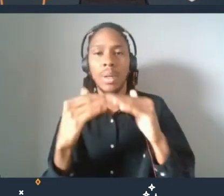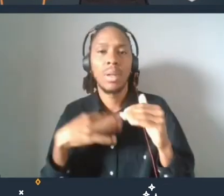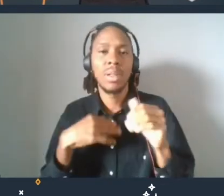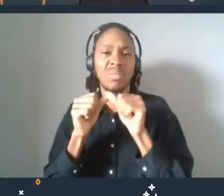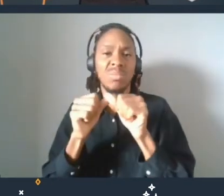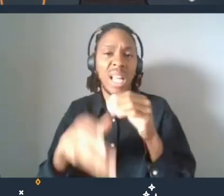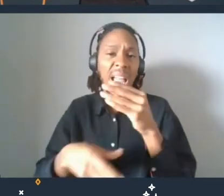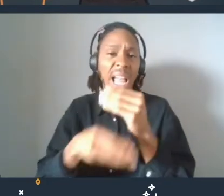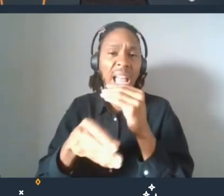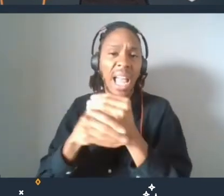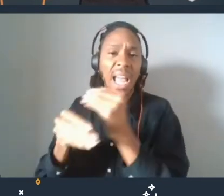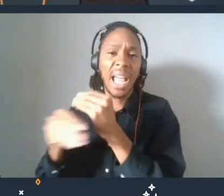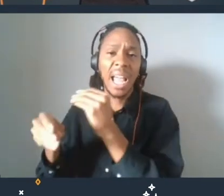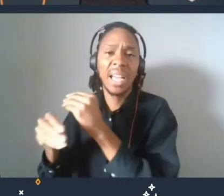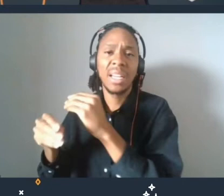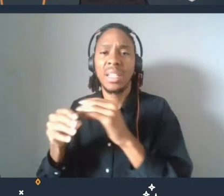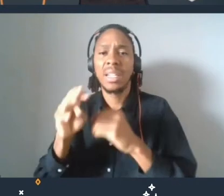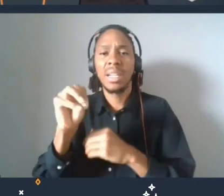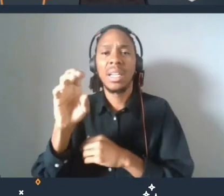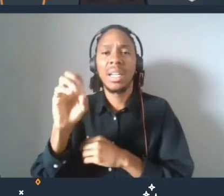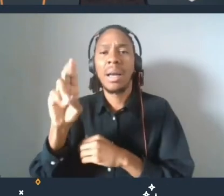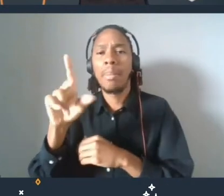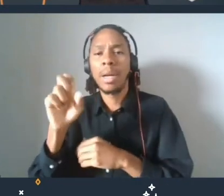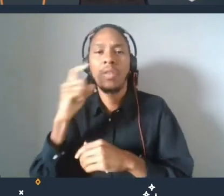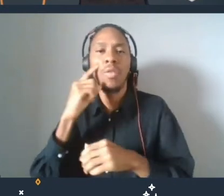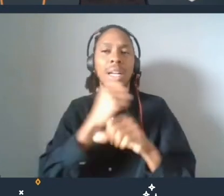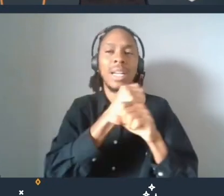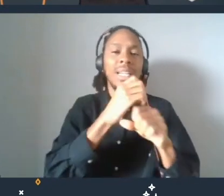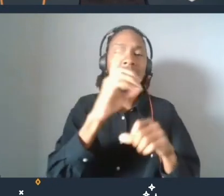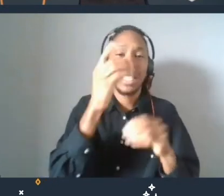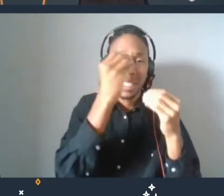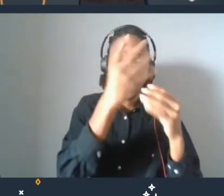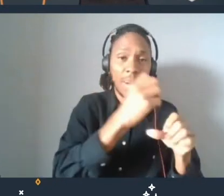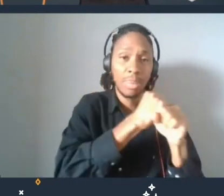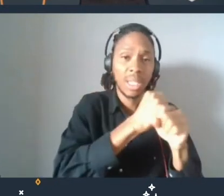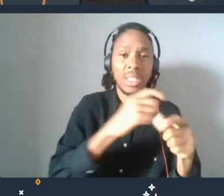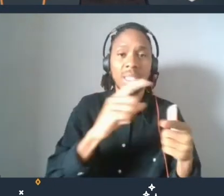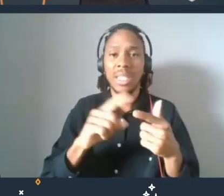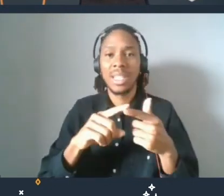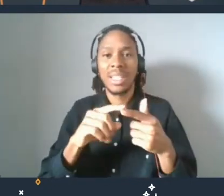around things like data protection, disaster recovery, and other topics throughout 2022.